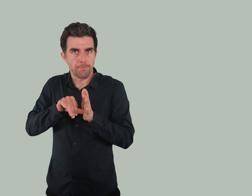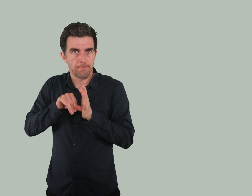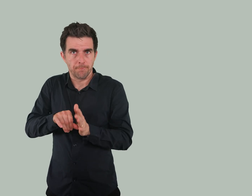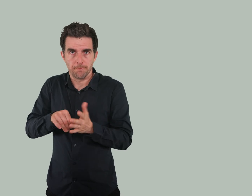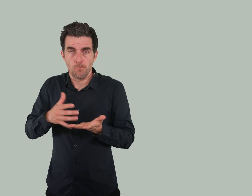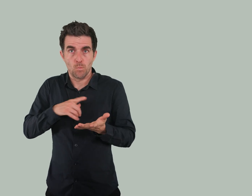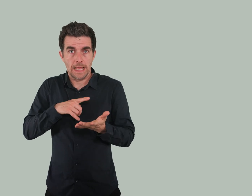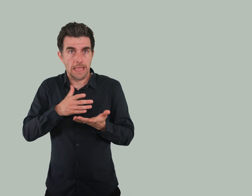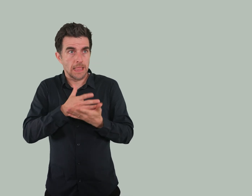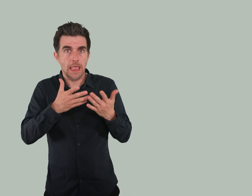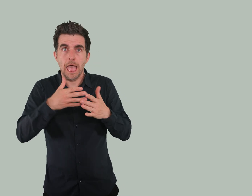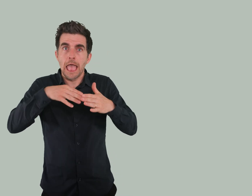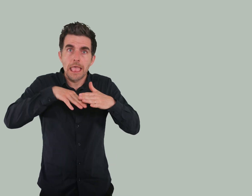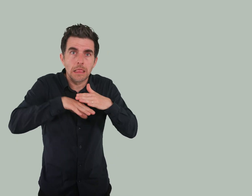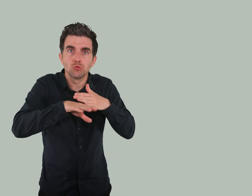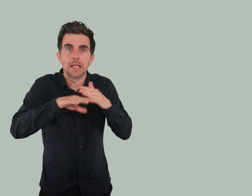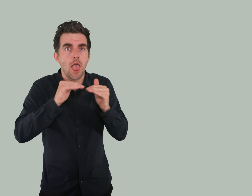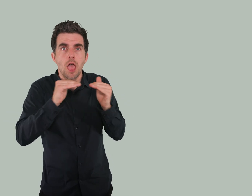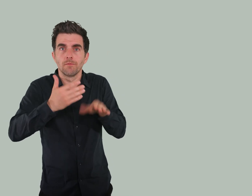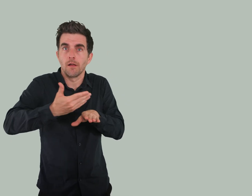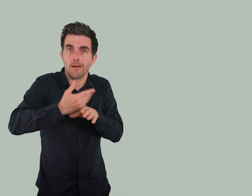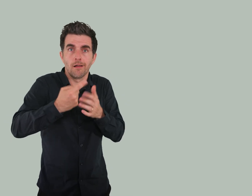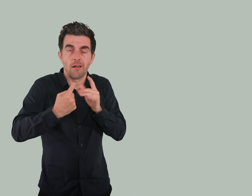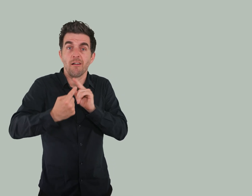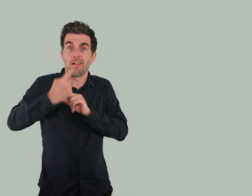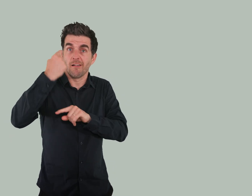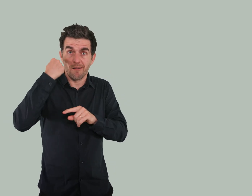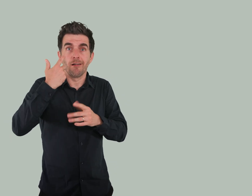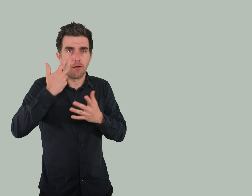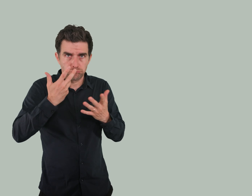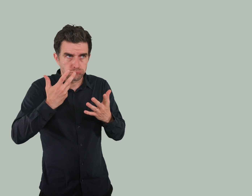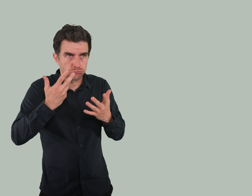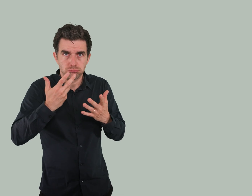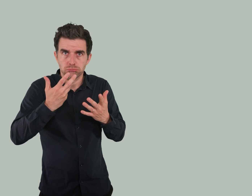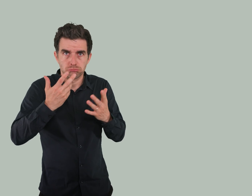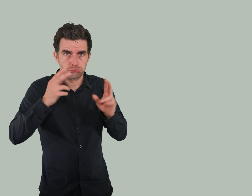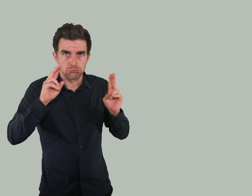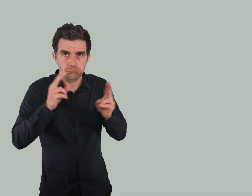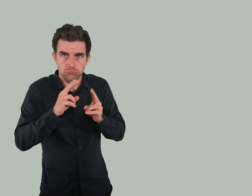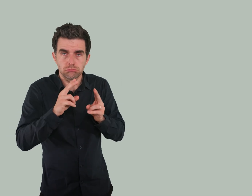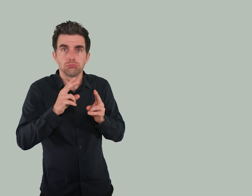There are fewer entry-level roles than there once were,